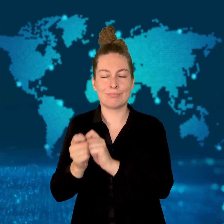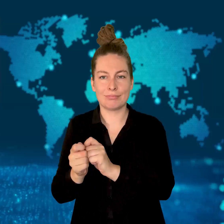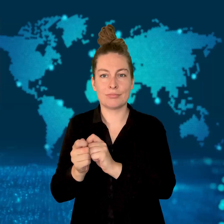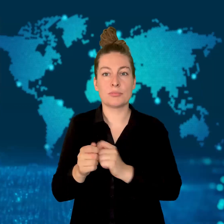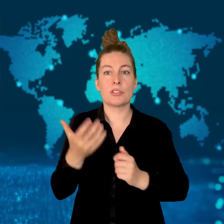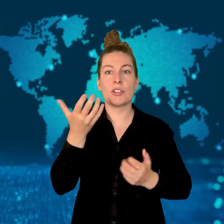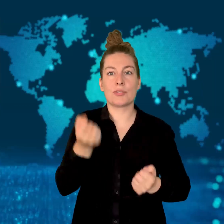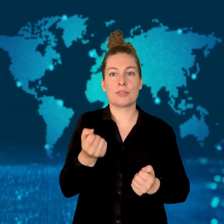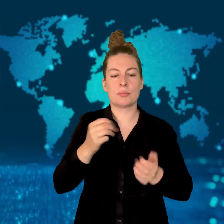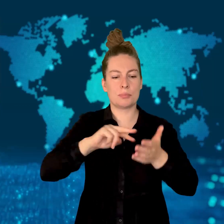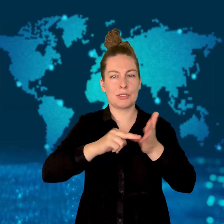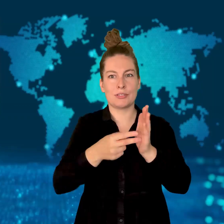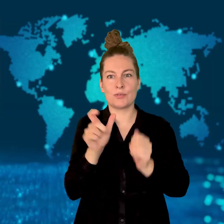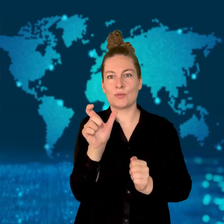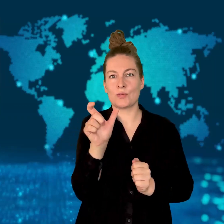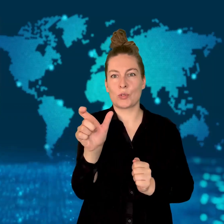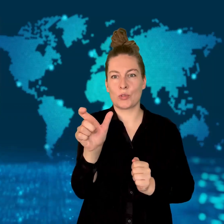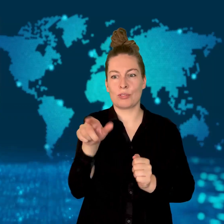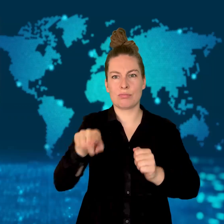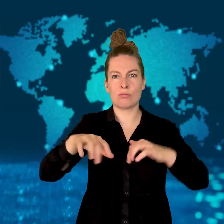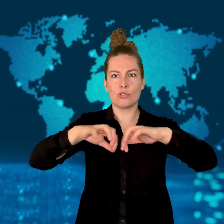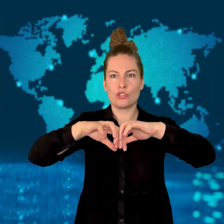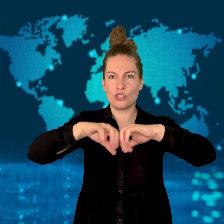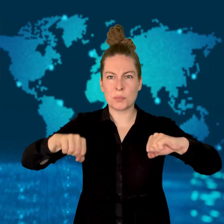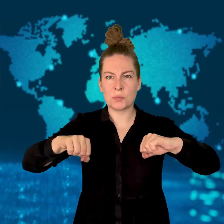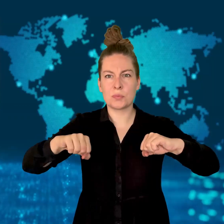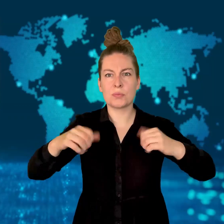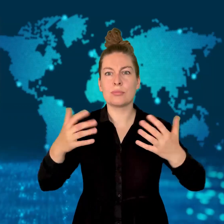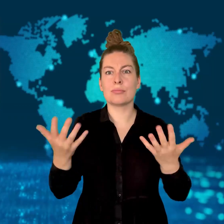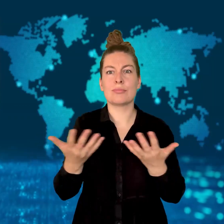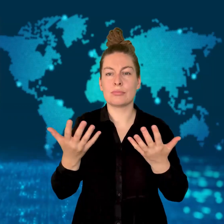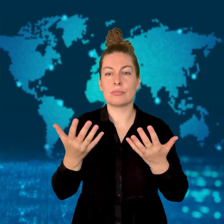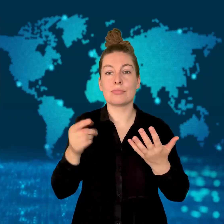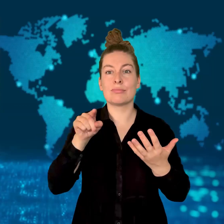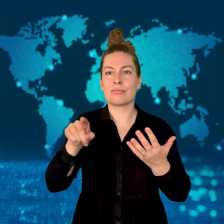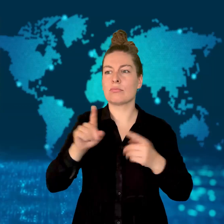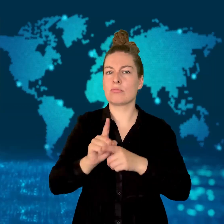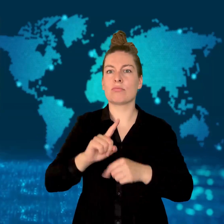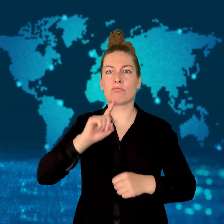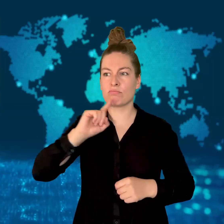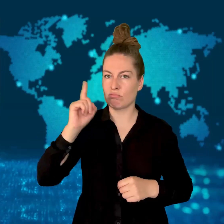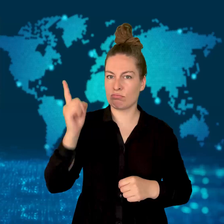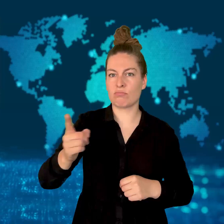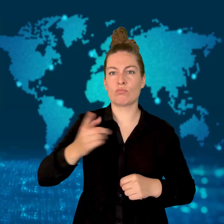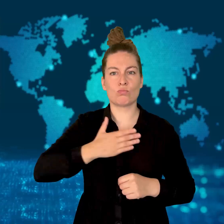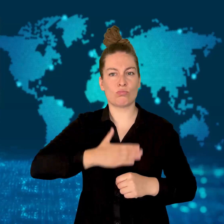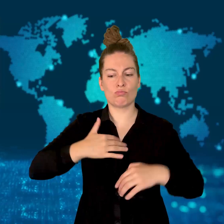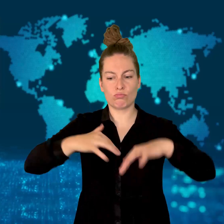instead of "forcible sexual intercourse."